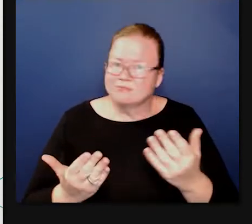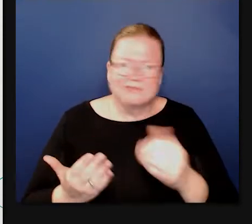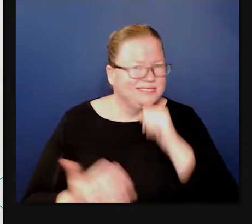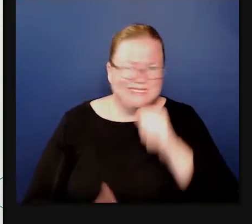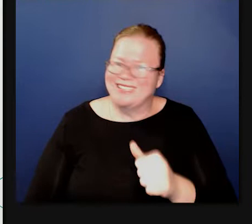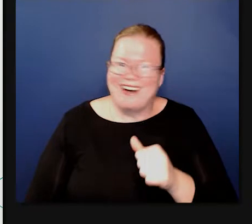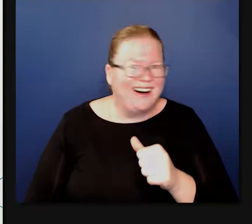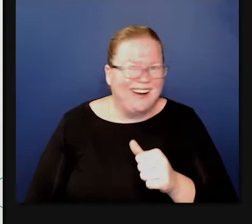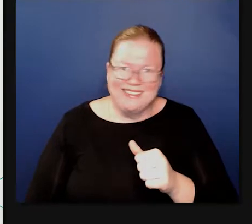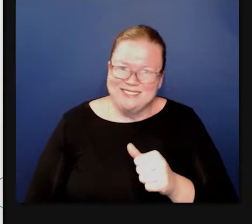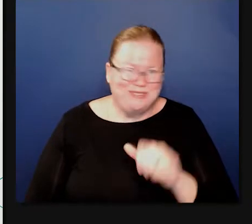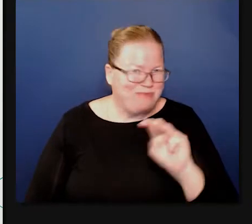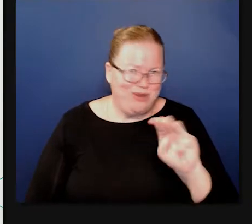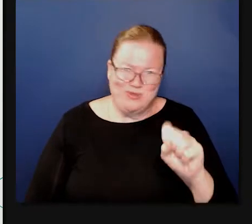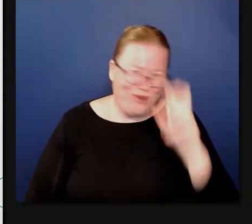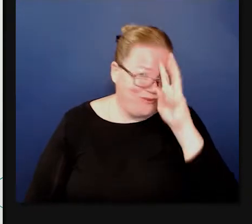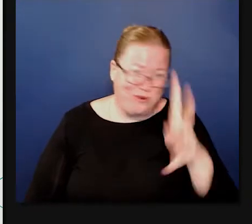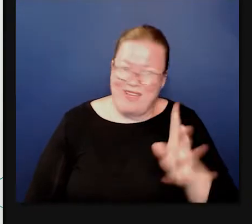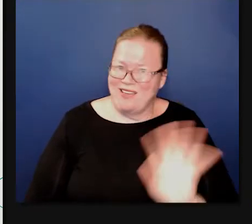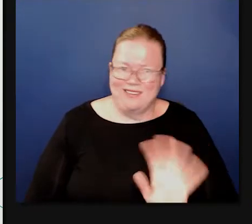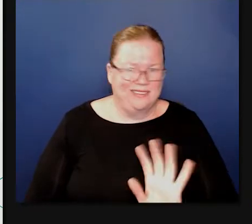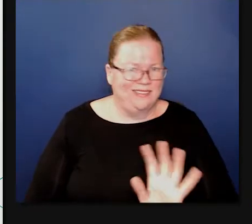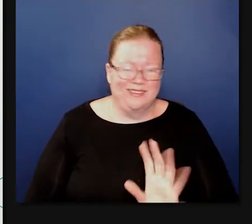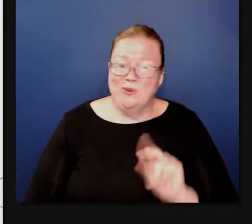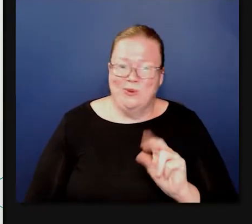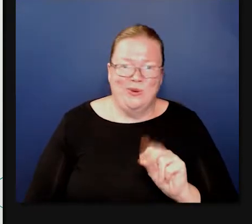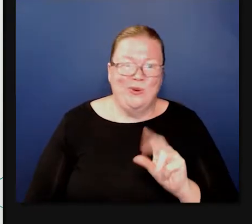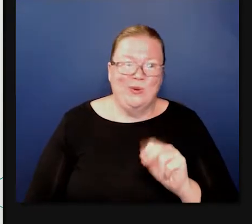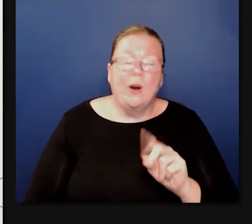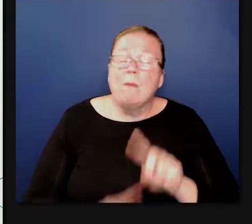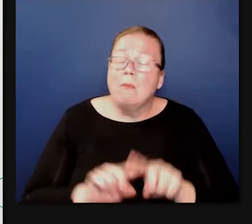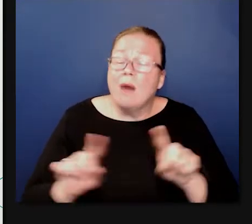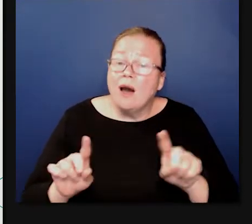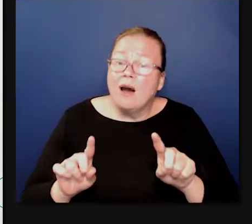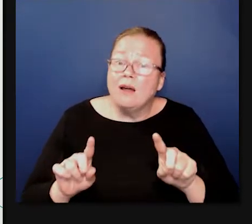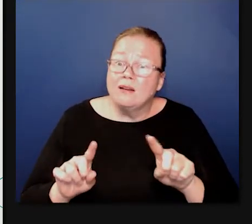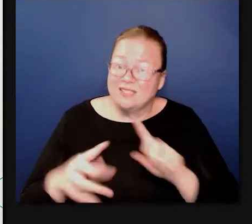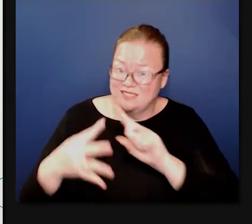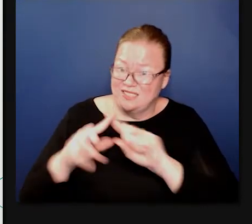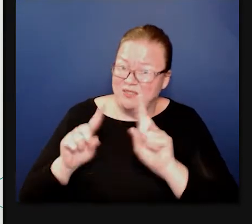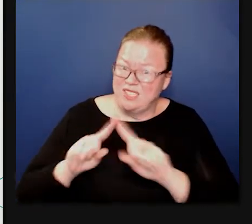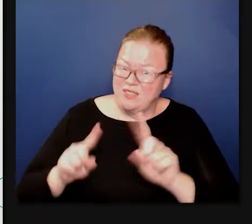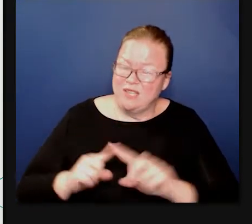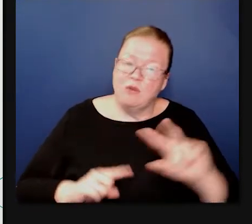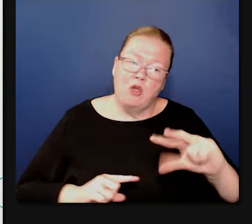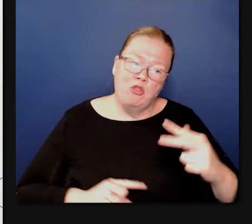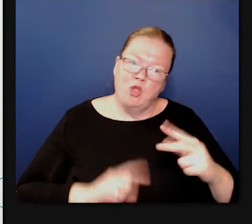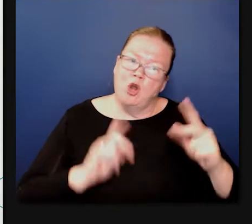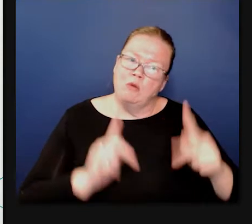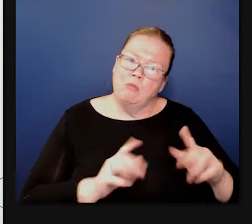aren't created by Microsoft. And instead, are created by all these different third party creators.